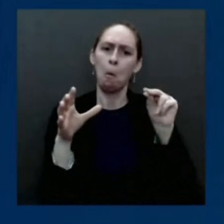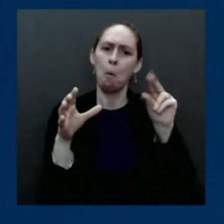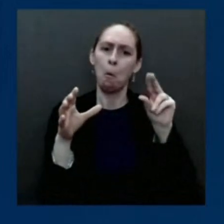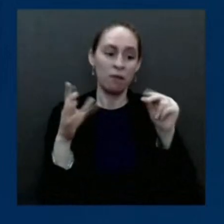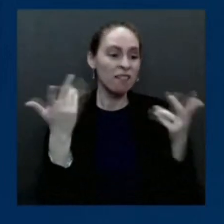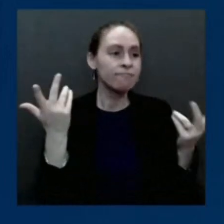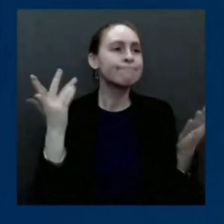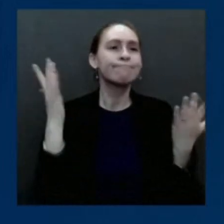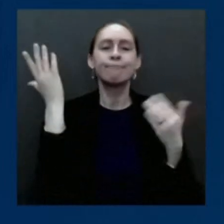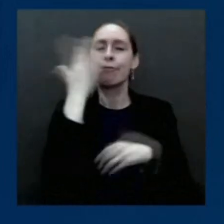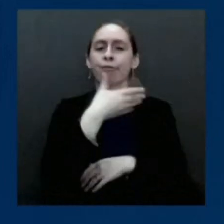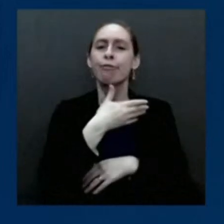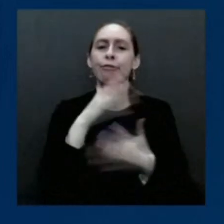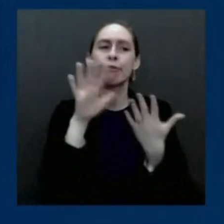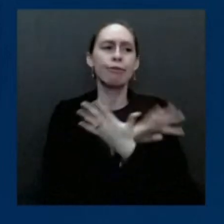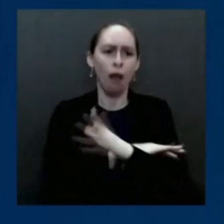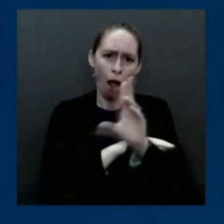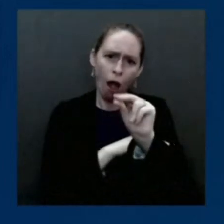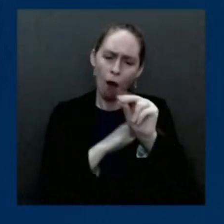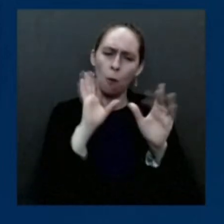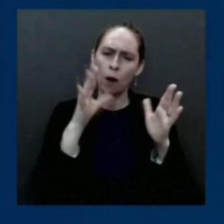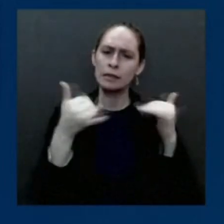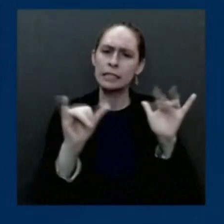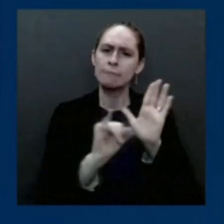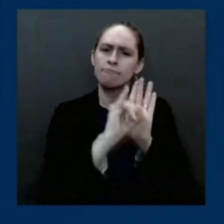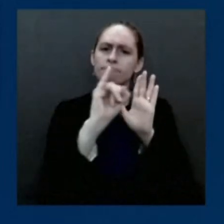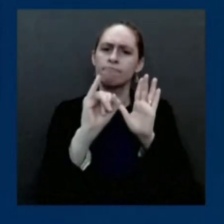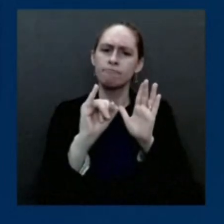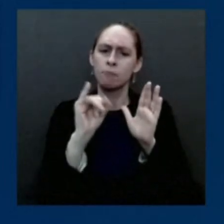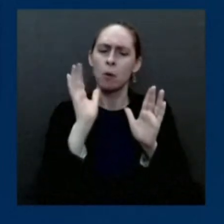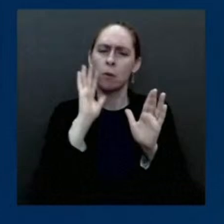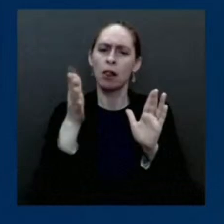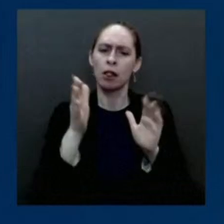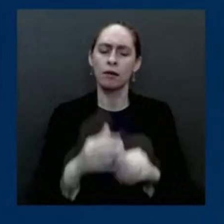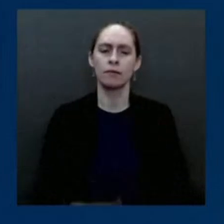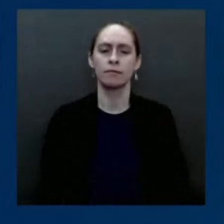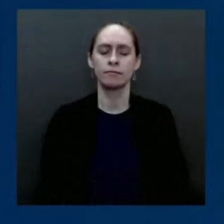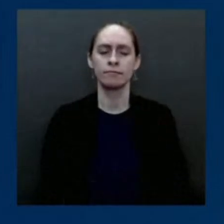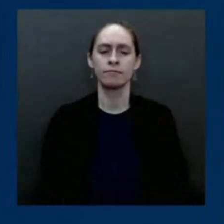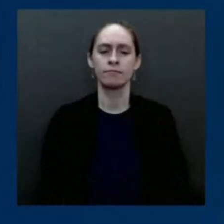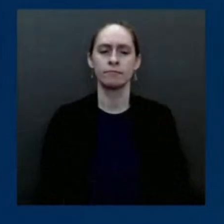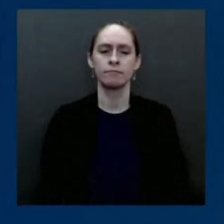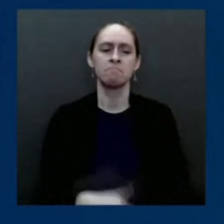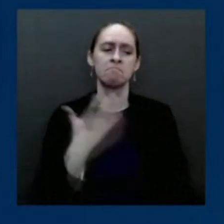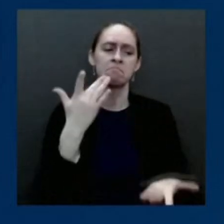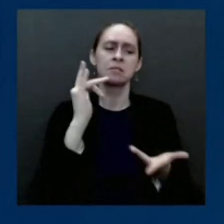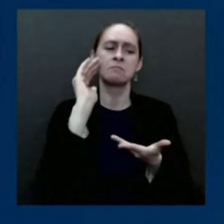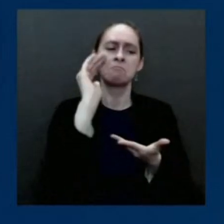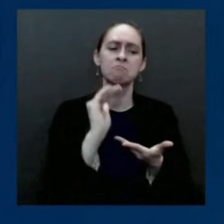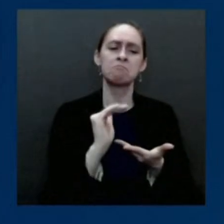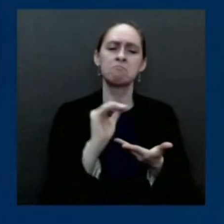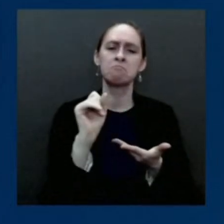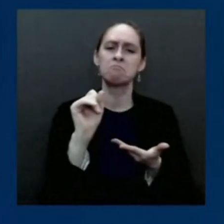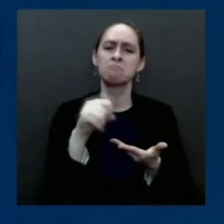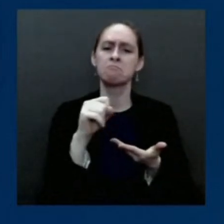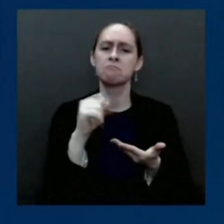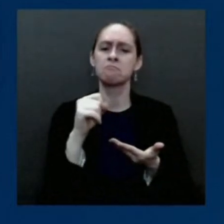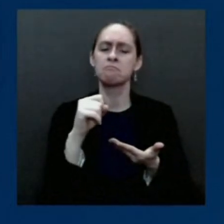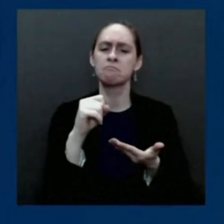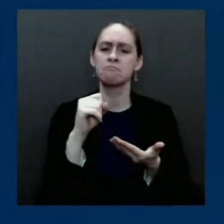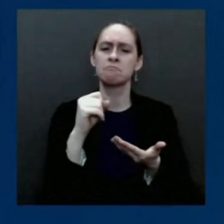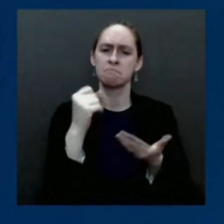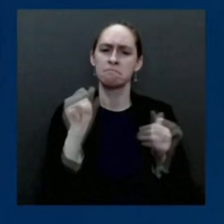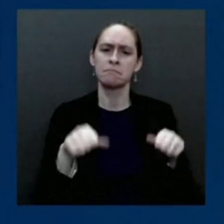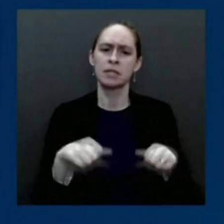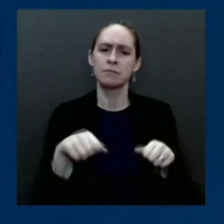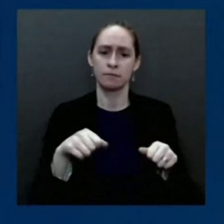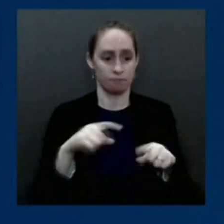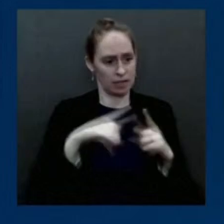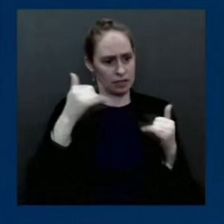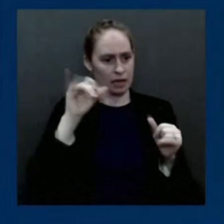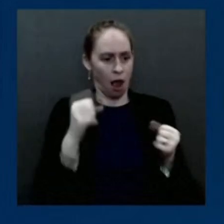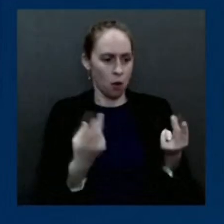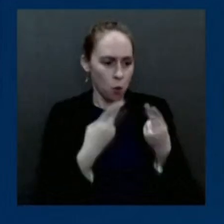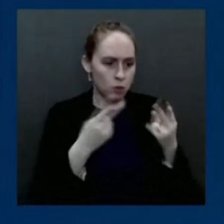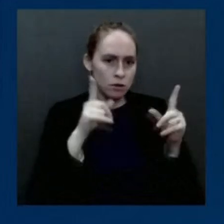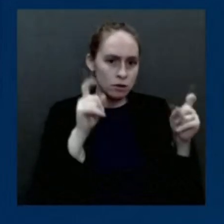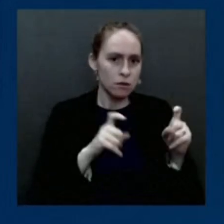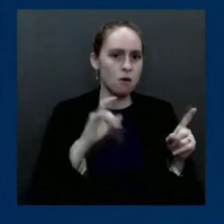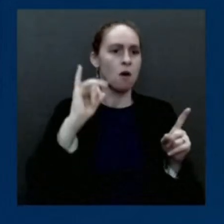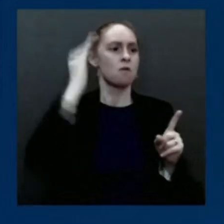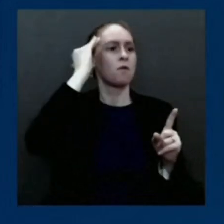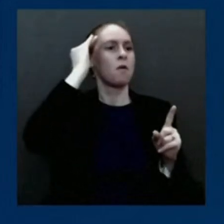OF A THE STILL OWSFULNESS OF